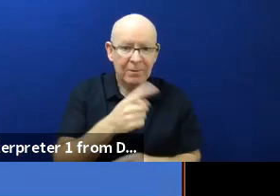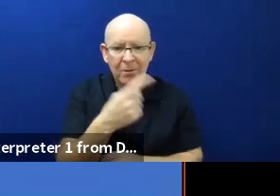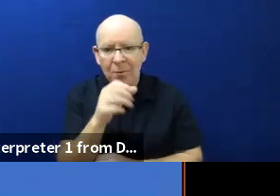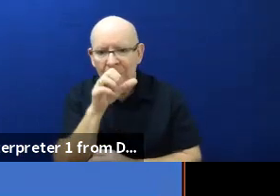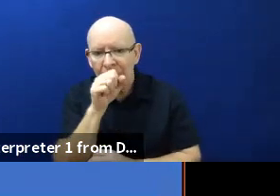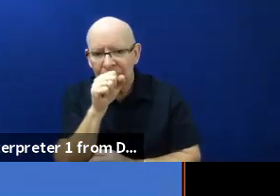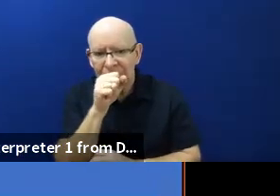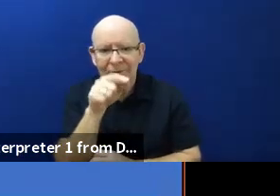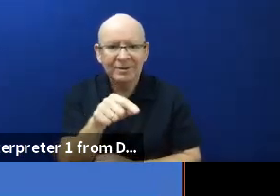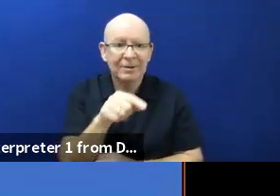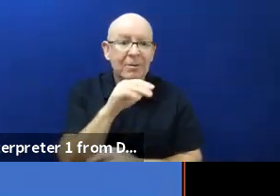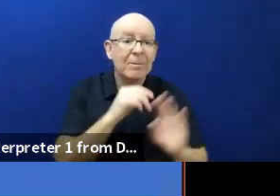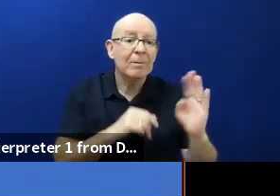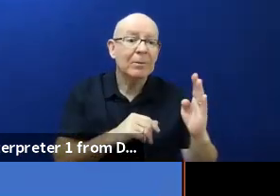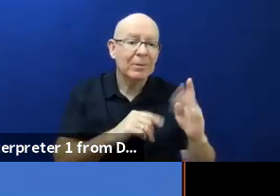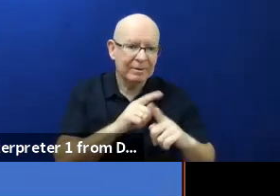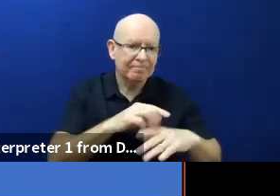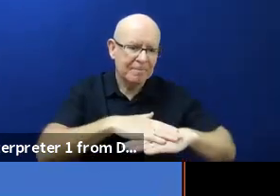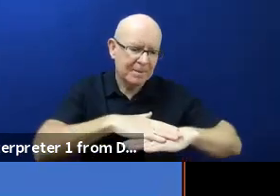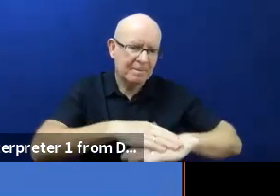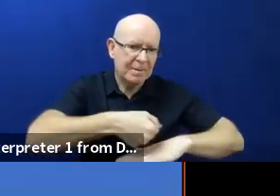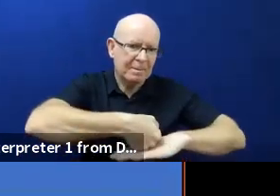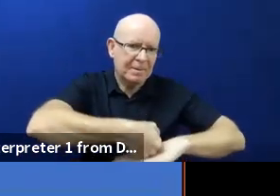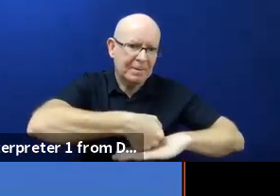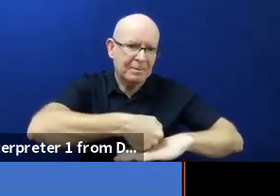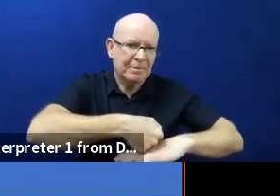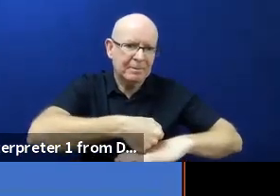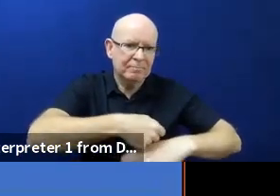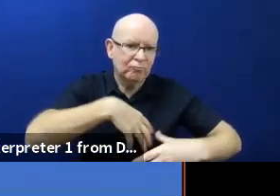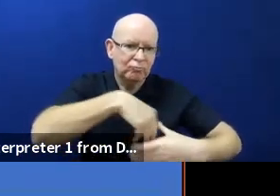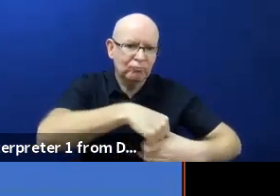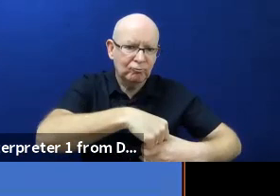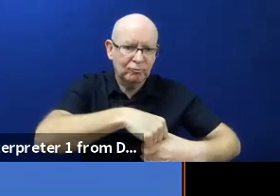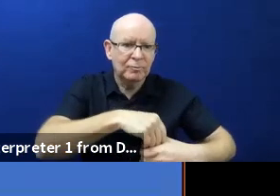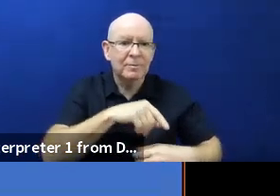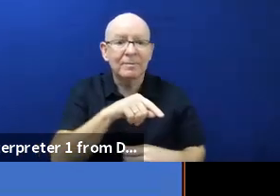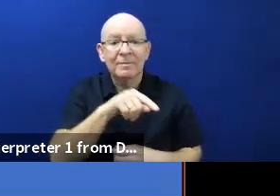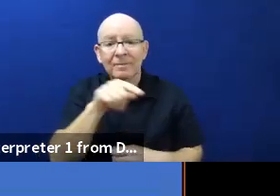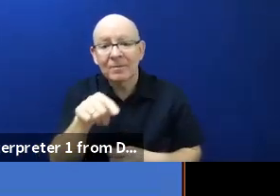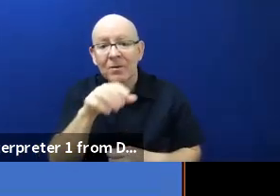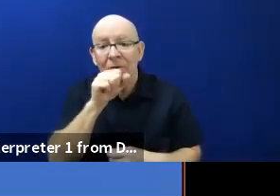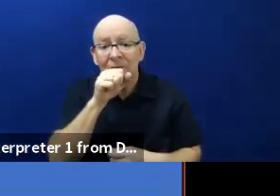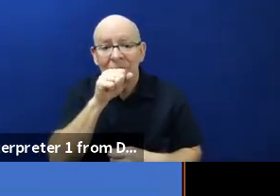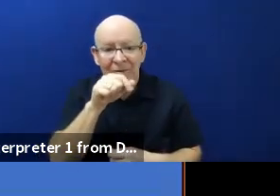going to school using public services et cetera and often they will have to use paid support,